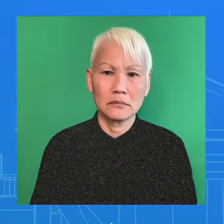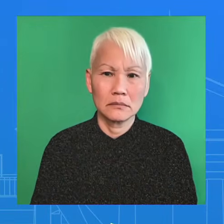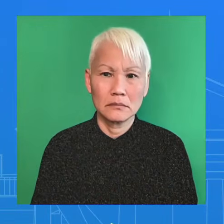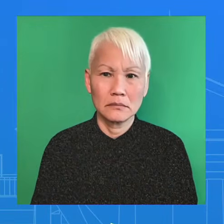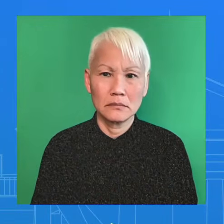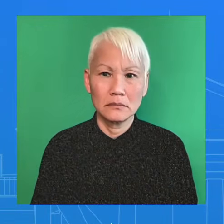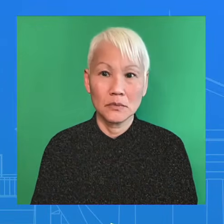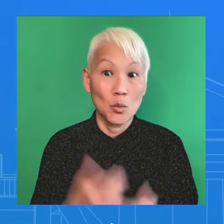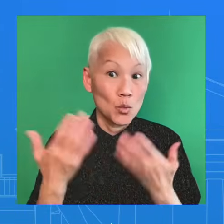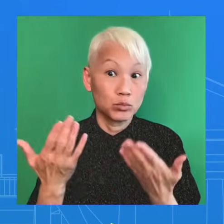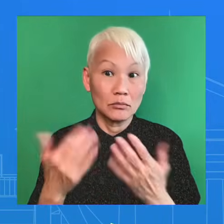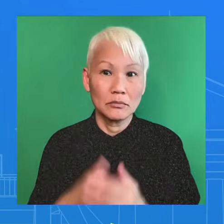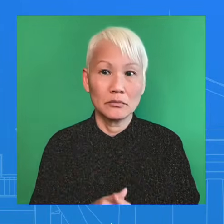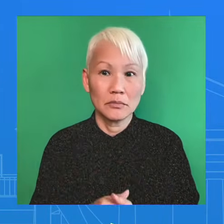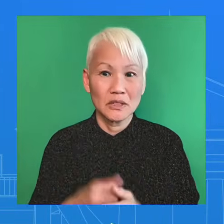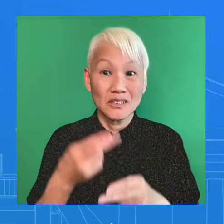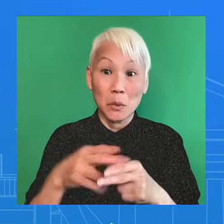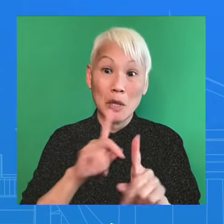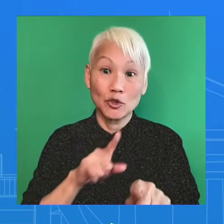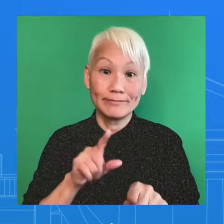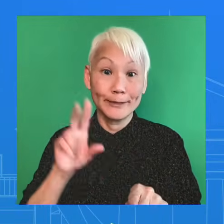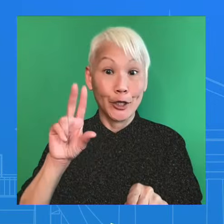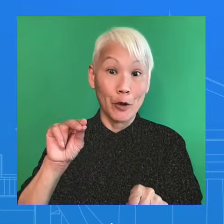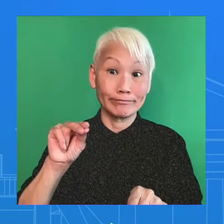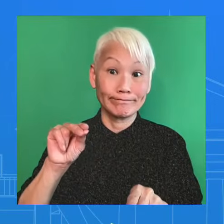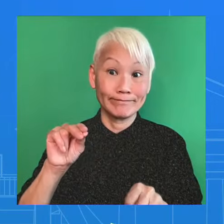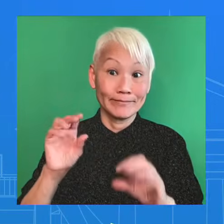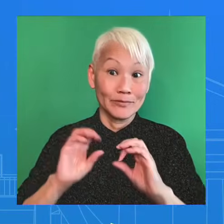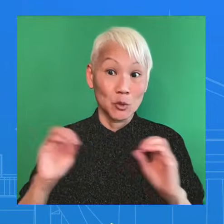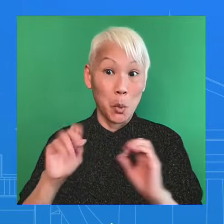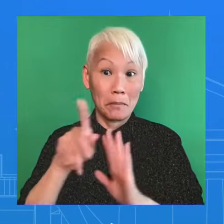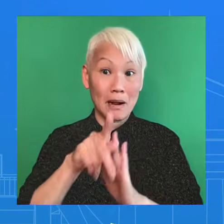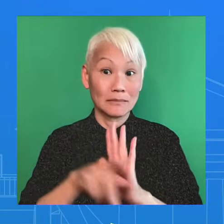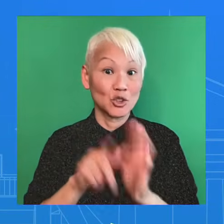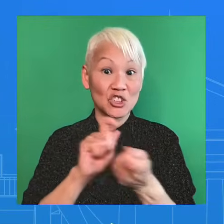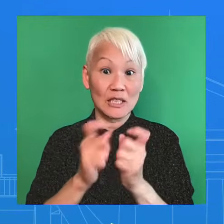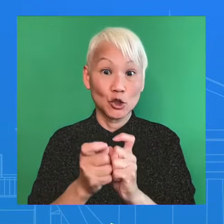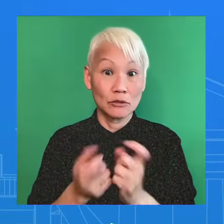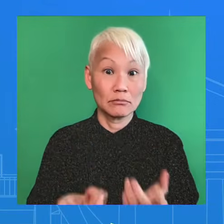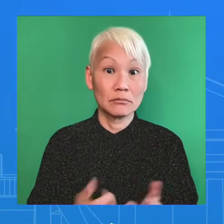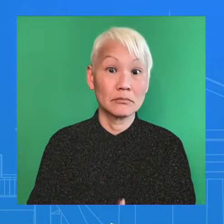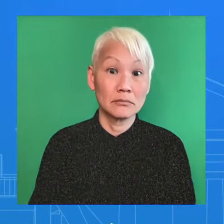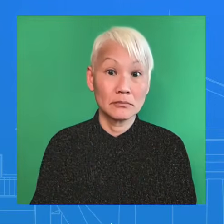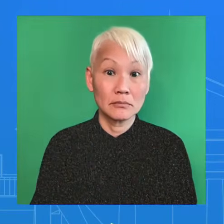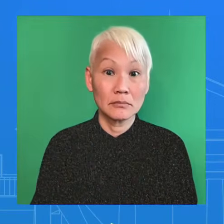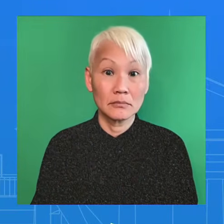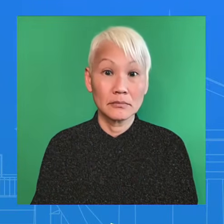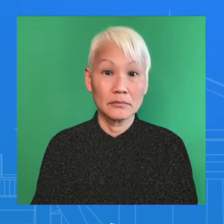We continue to want to see our Afghan allies get out, be able to have a life of freedom.